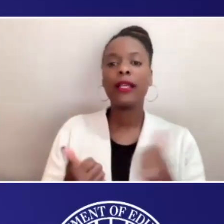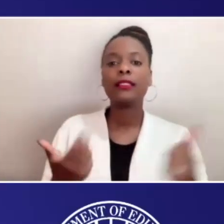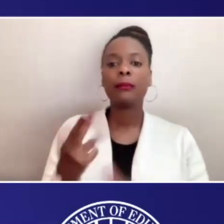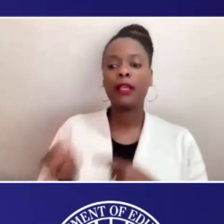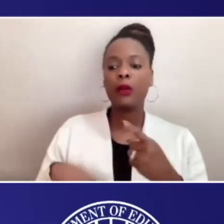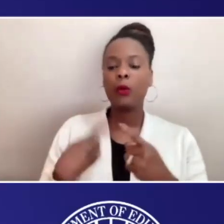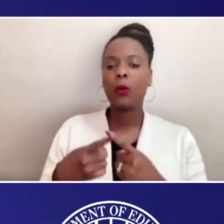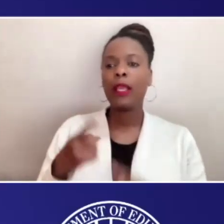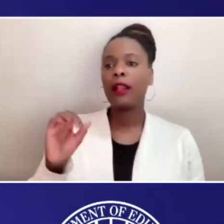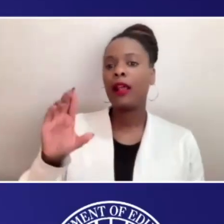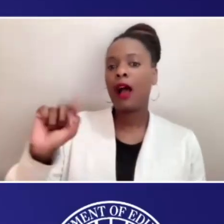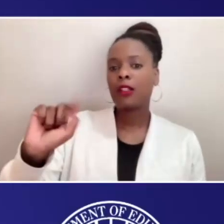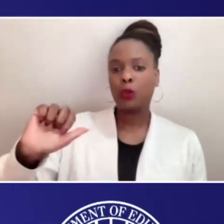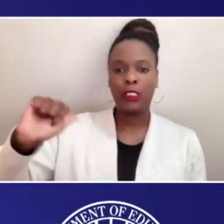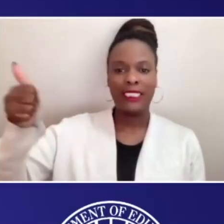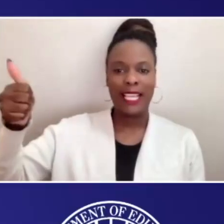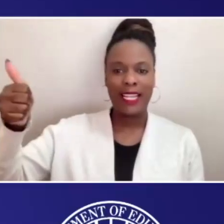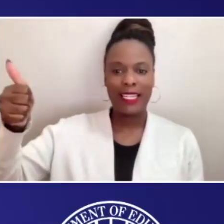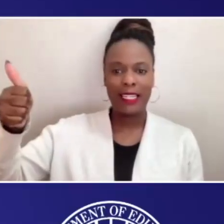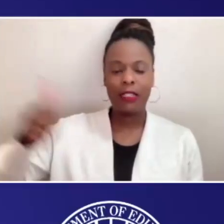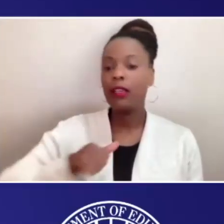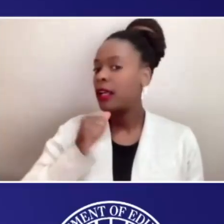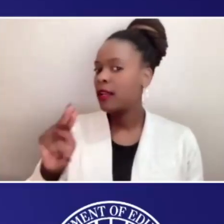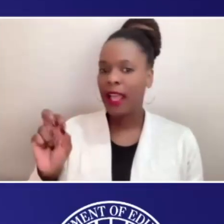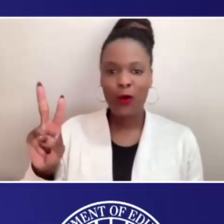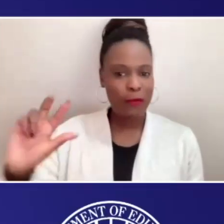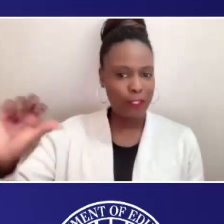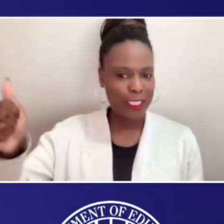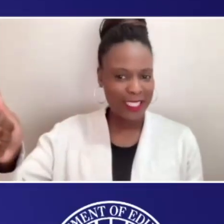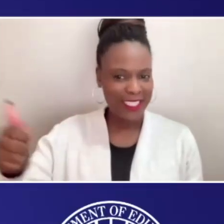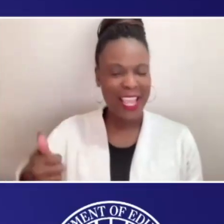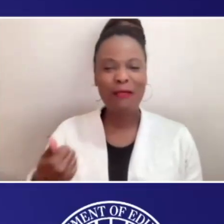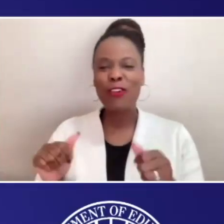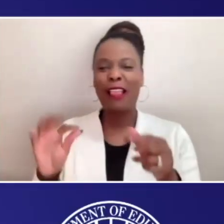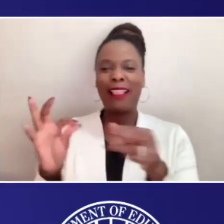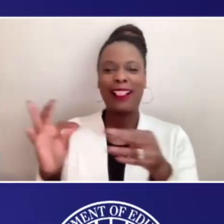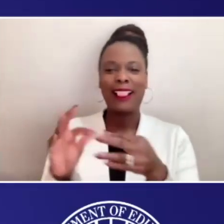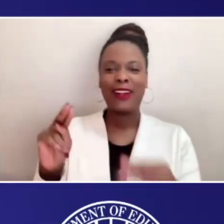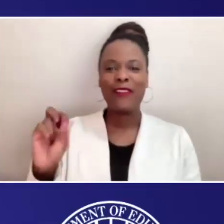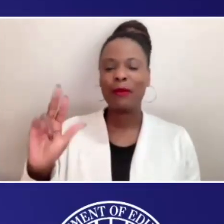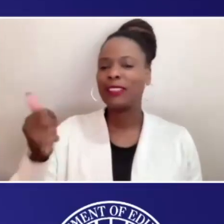October 10th. Not November 10th, which I keep trying to give you until November 10th to do that, it is October 10th.